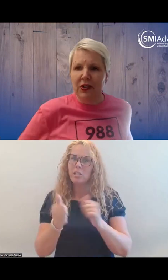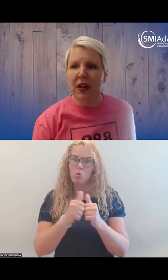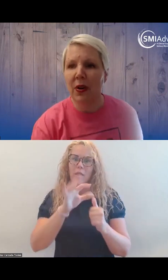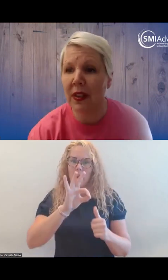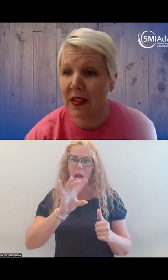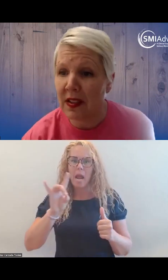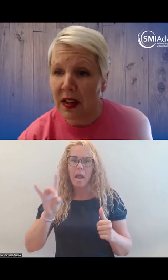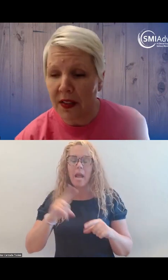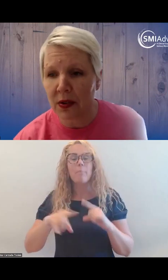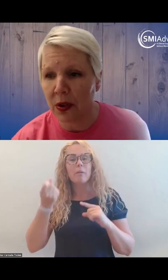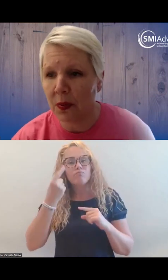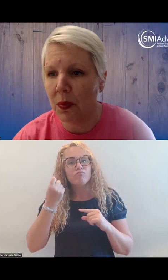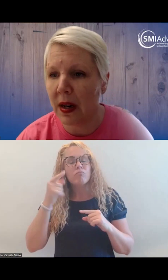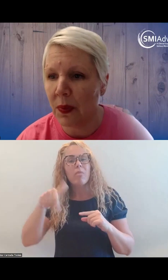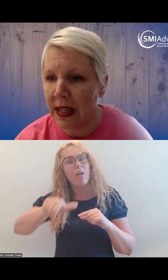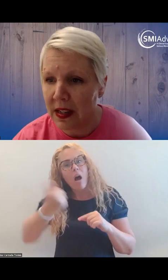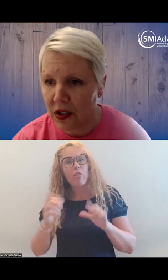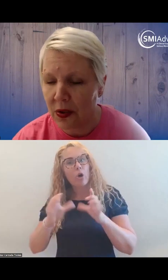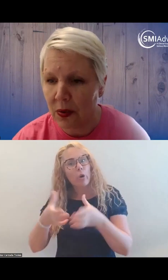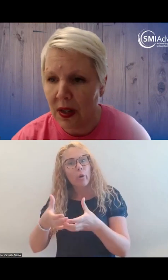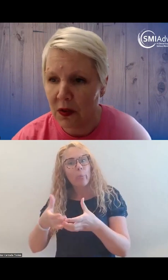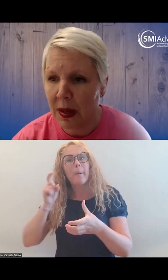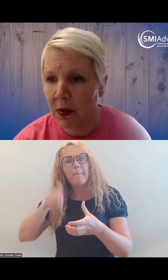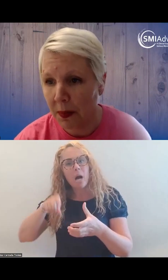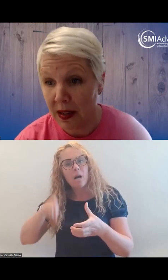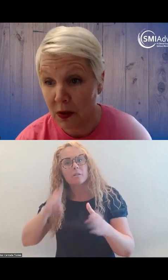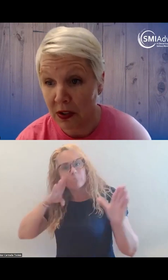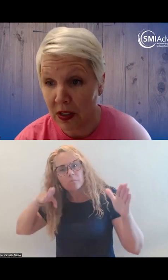JUST KNOW THIS IS ANOTHER GROUP THAT WE NEED TO PAY SPECIAL